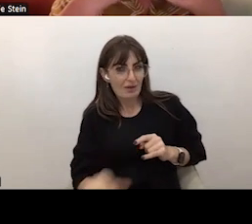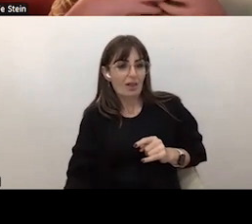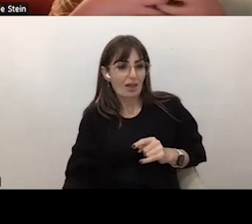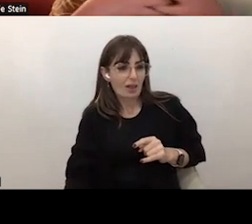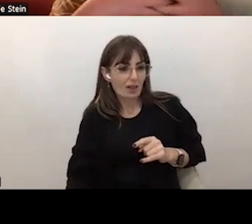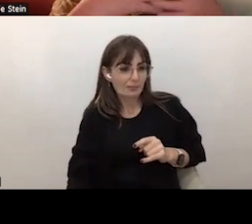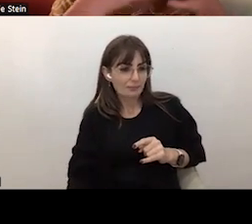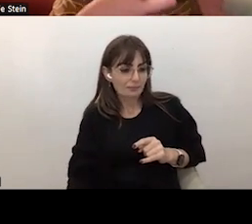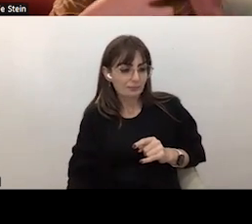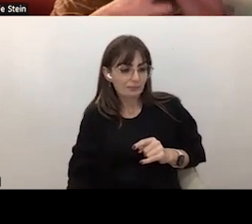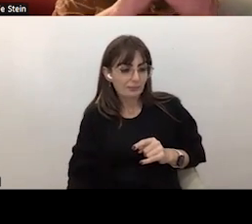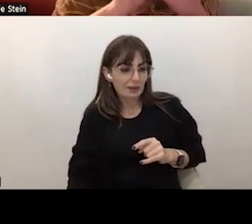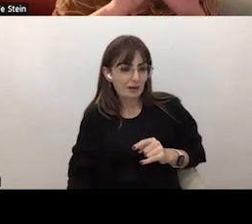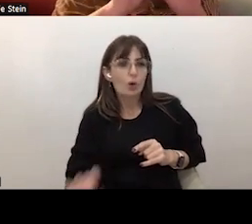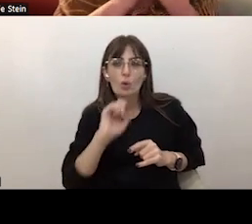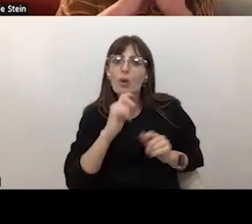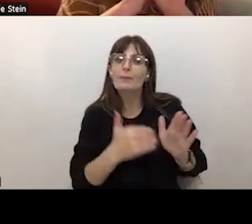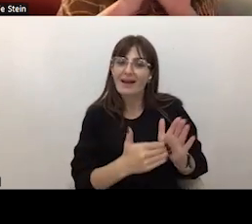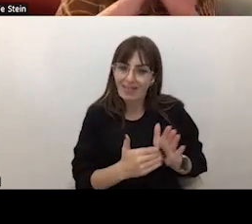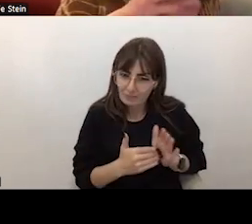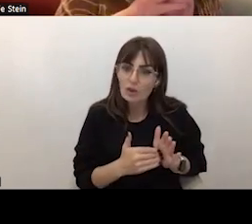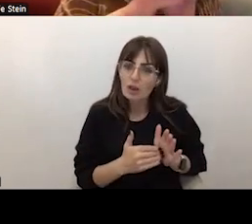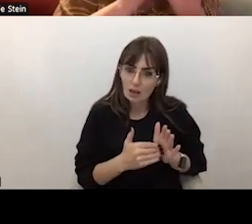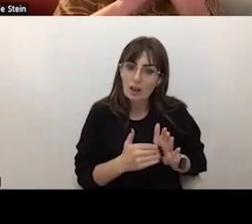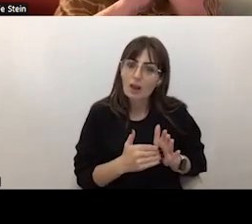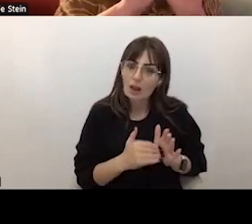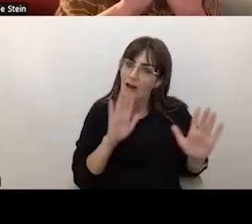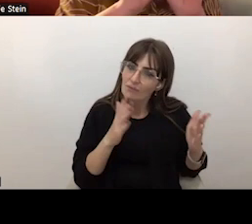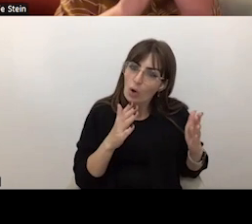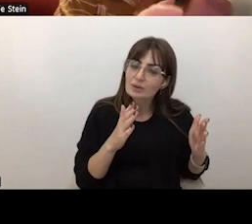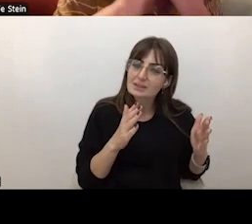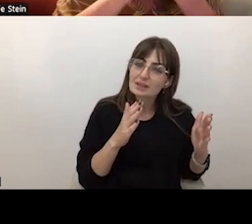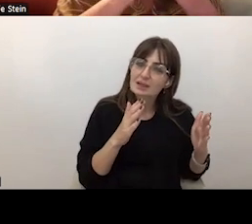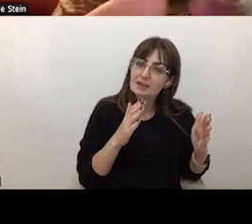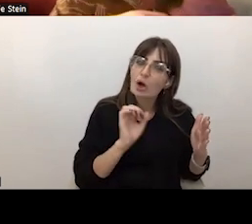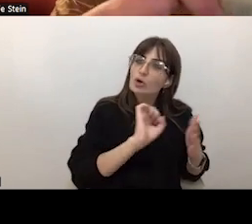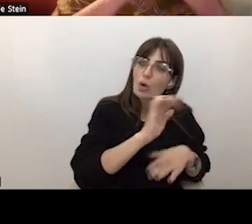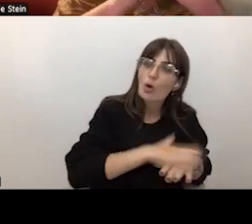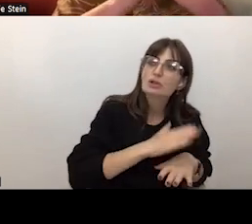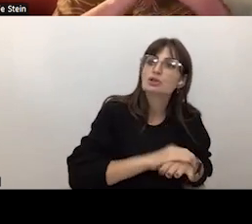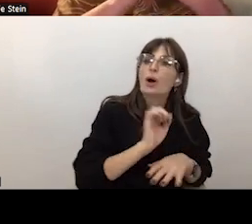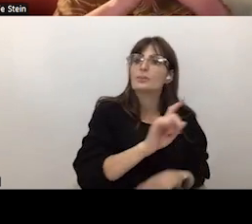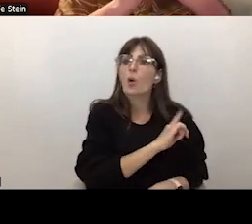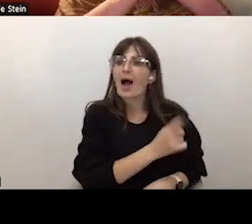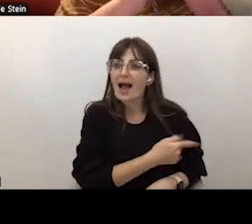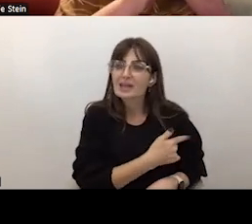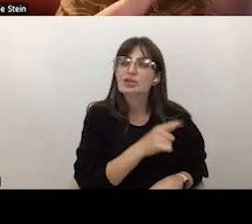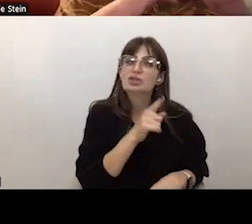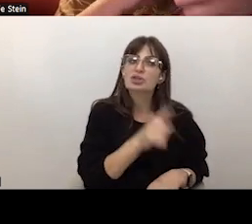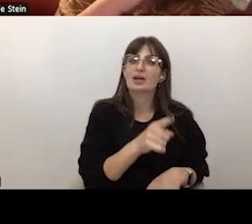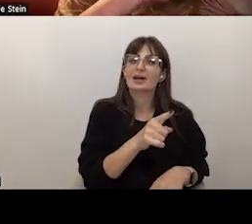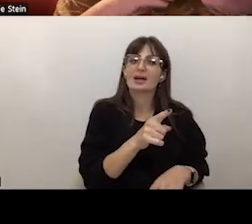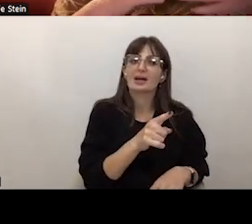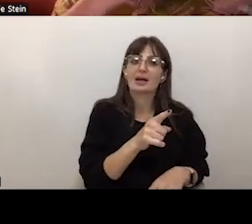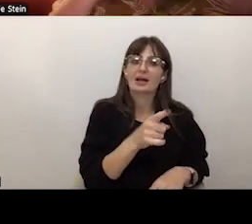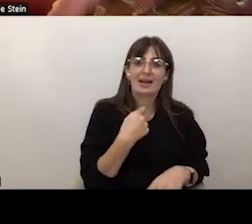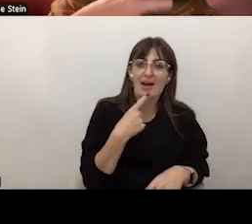will be helpful in focusing your time and your energy and as I said the mighty minimum for me